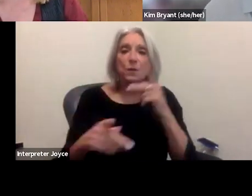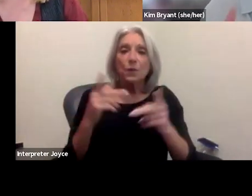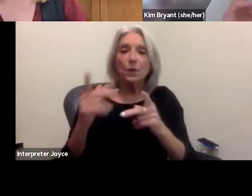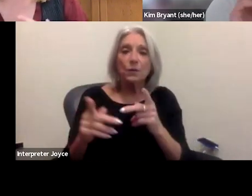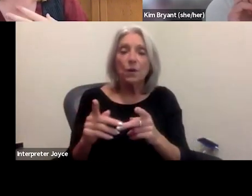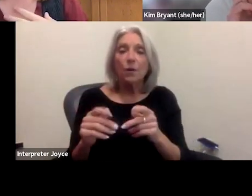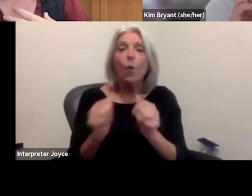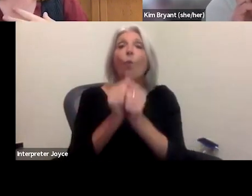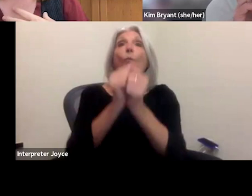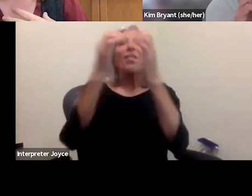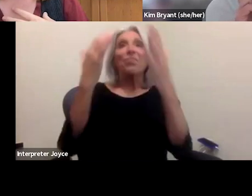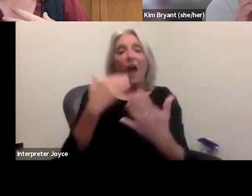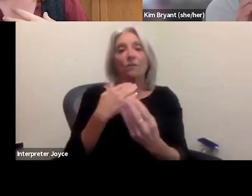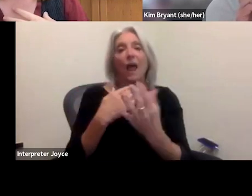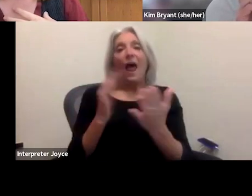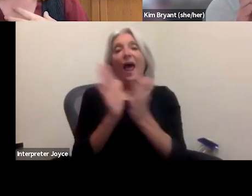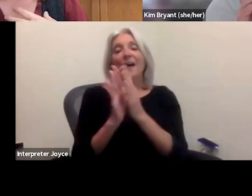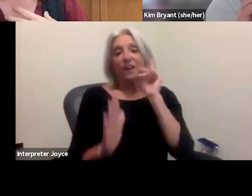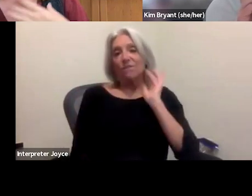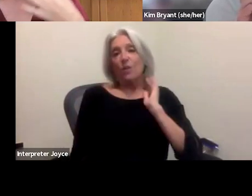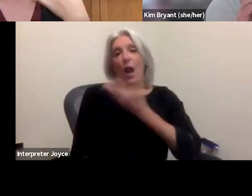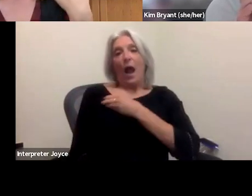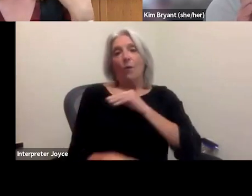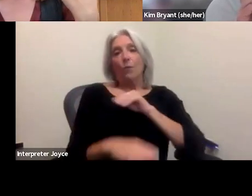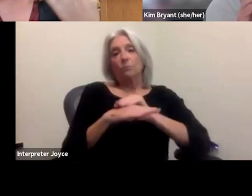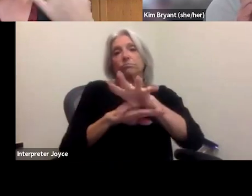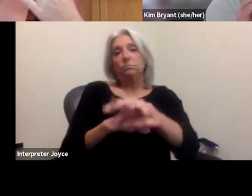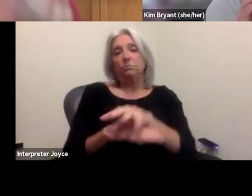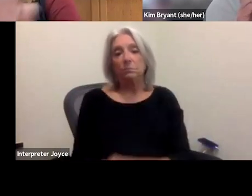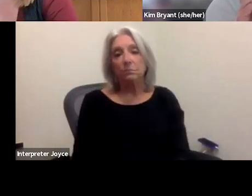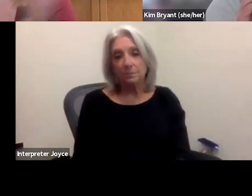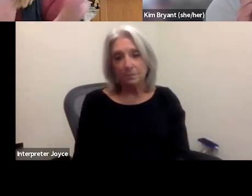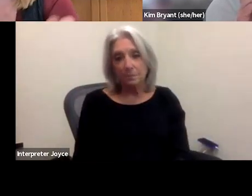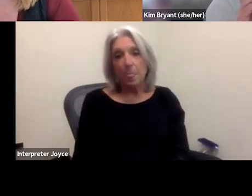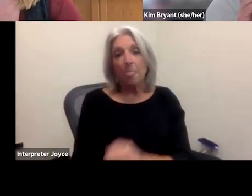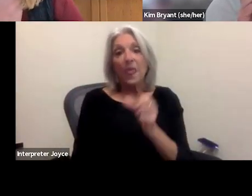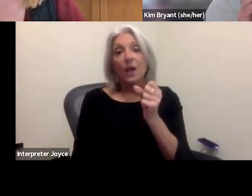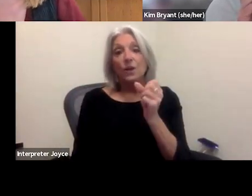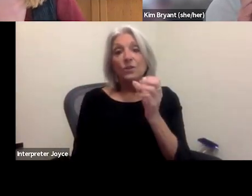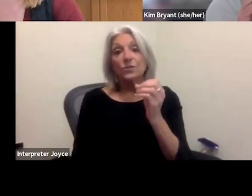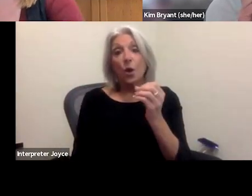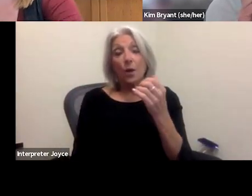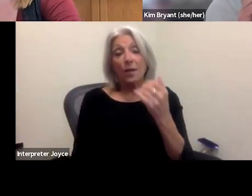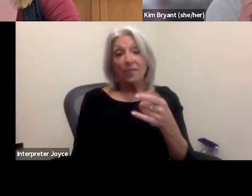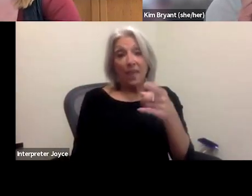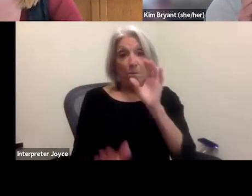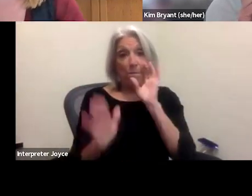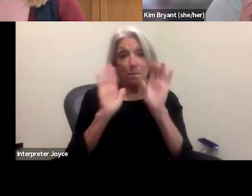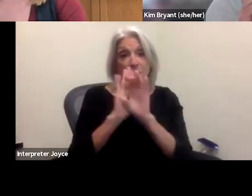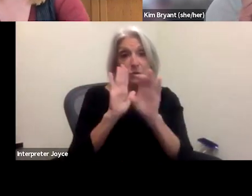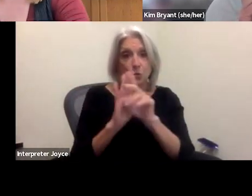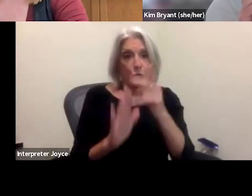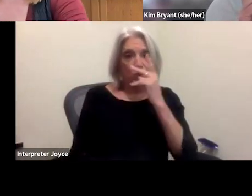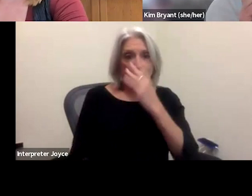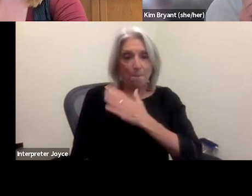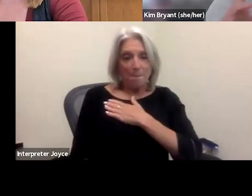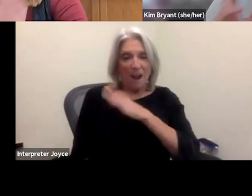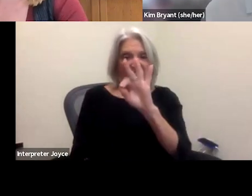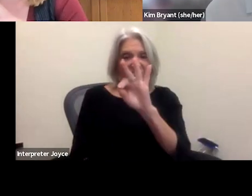So here, the image is of-- you can see my foot, the meat one,